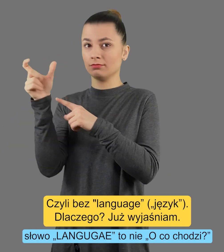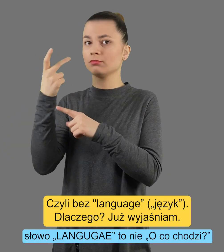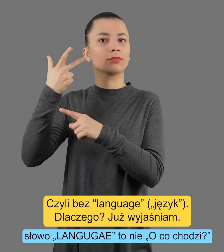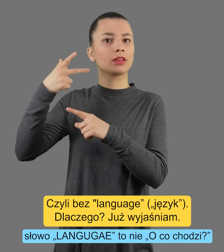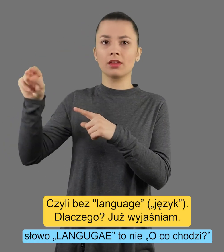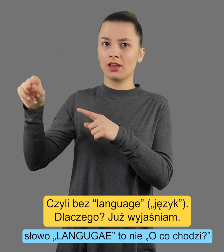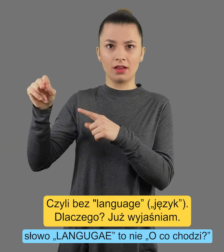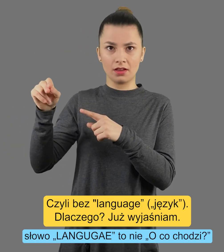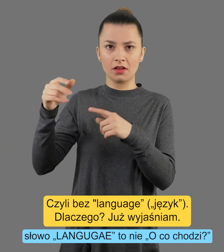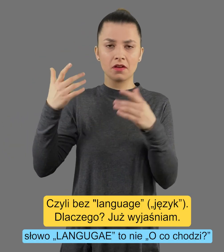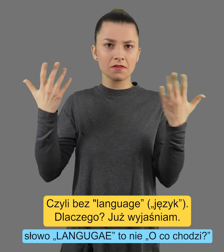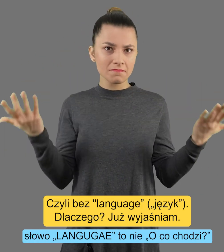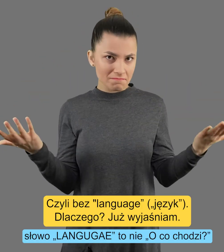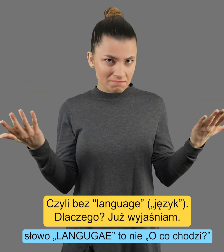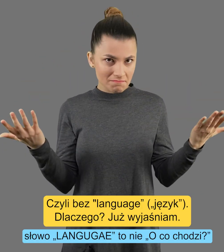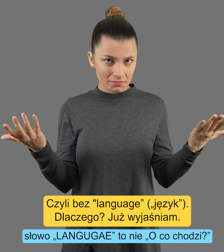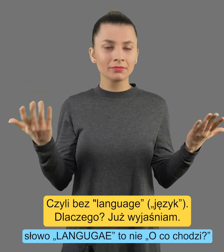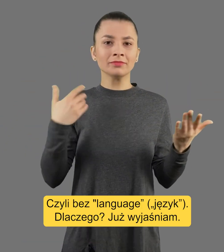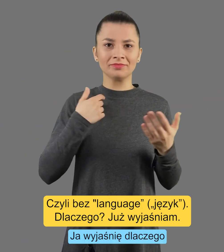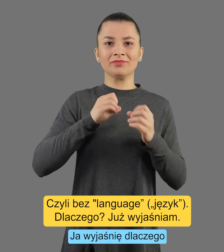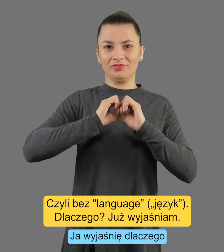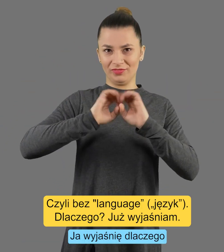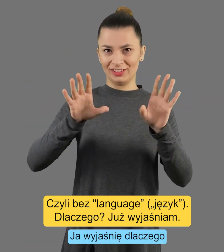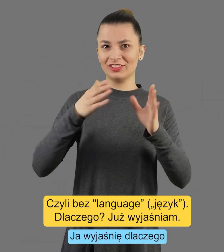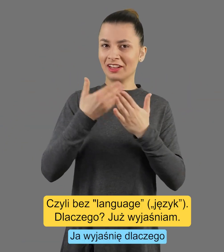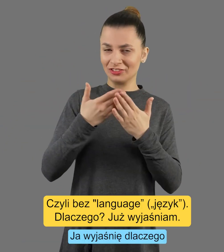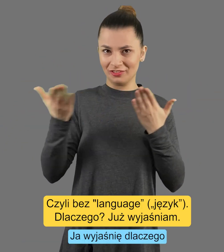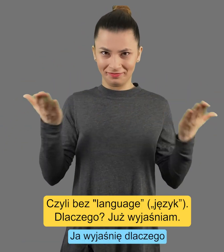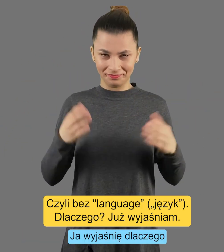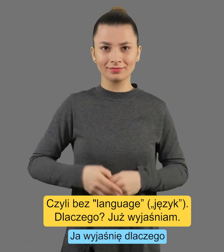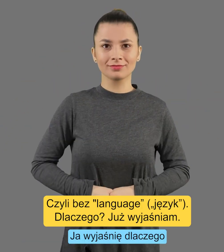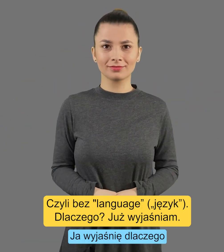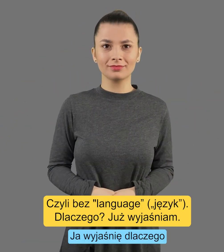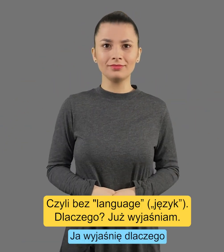As you can see we use IS without the word "language". Why? I’ll explain you.